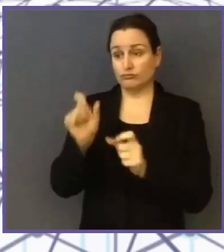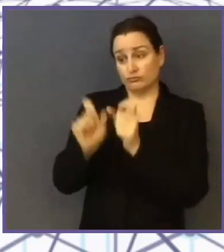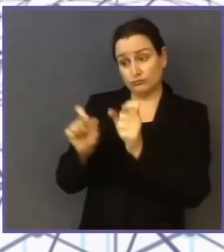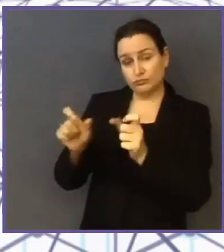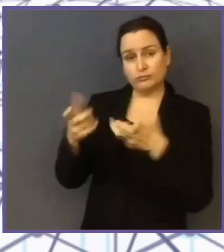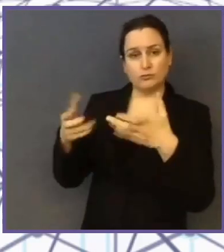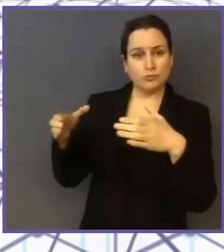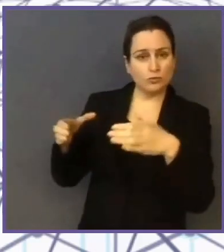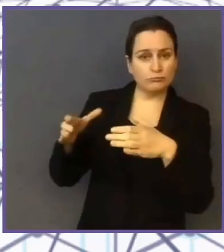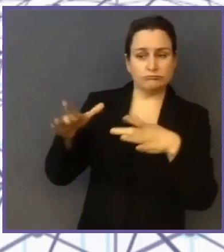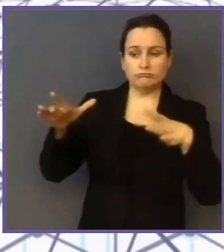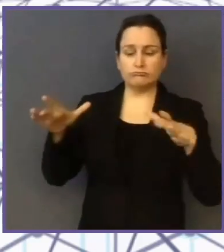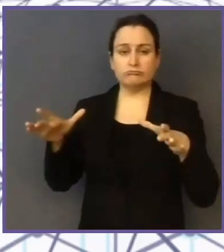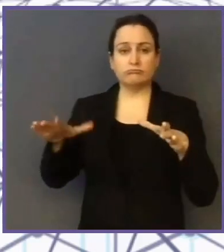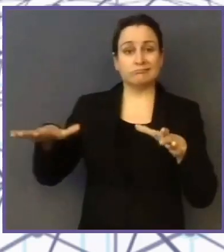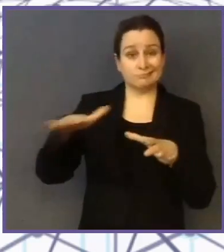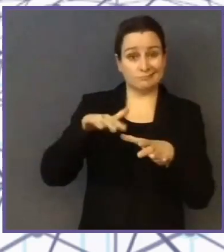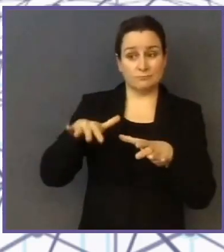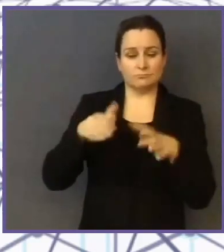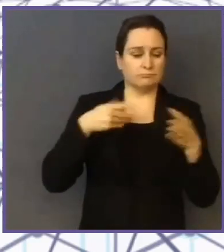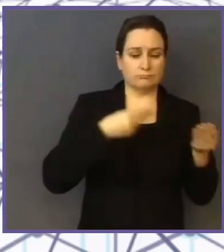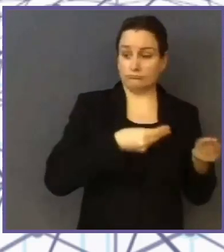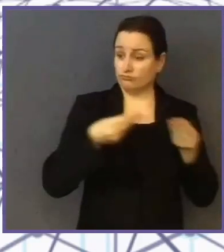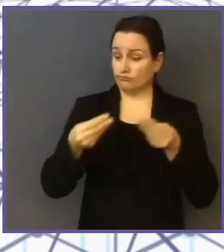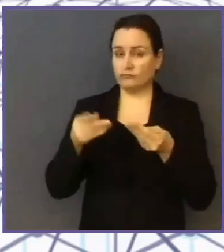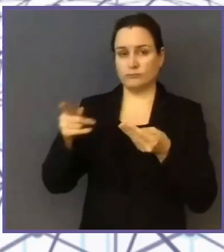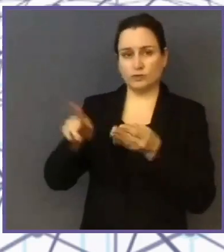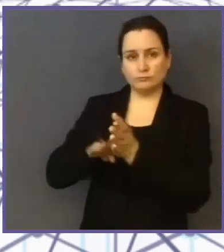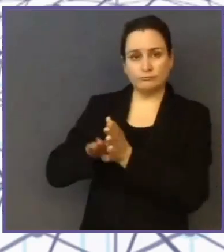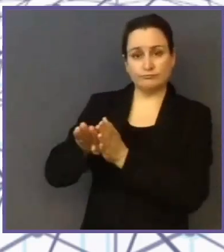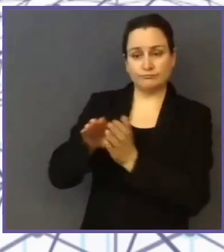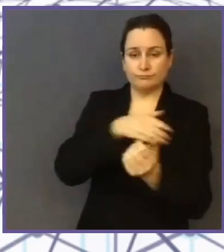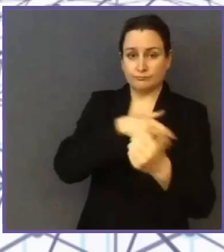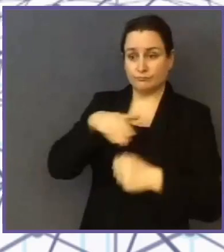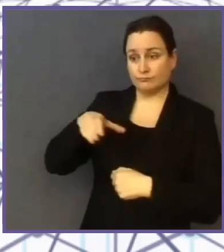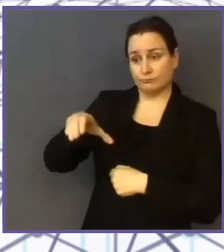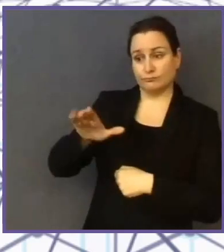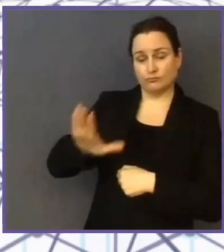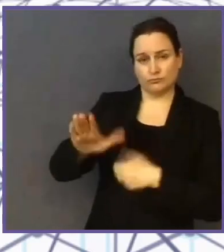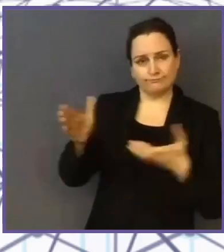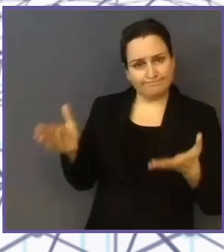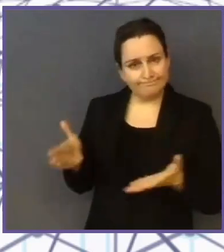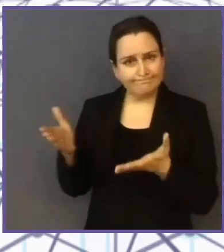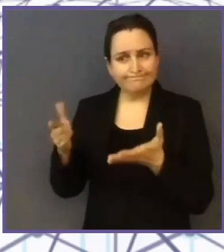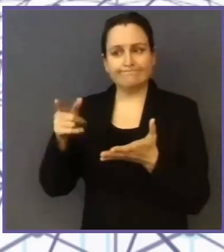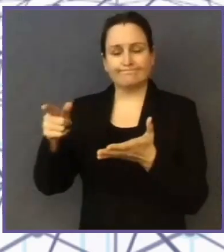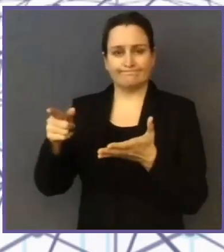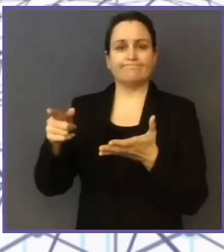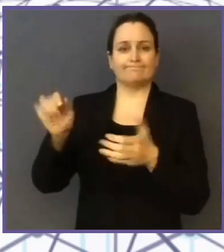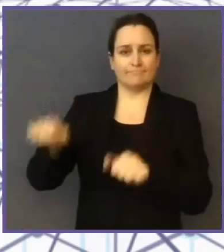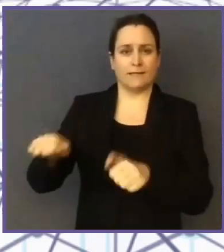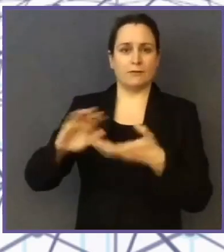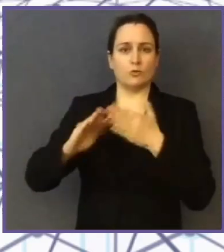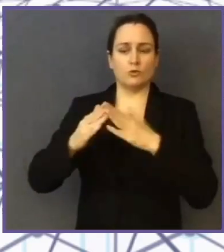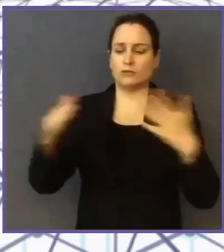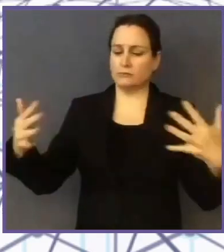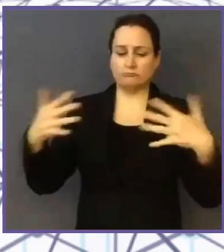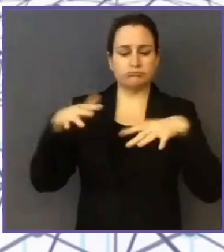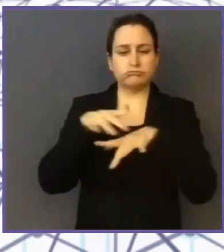purpose of enhancing, empowering and enabling participation, health and well being. Occupation.